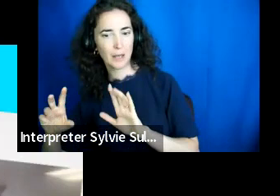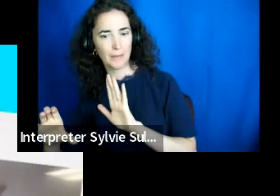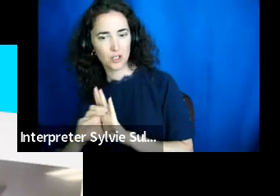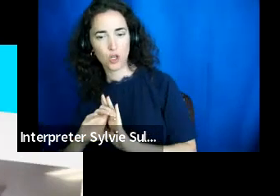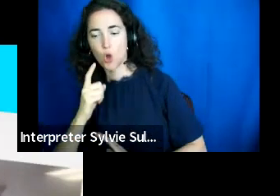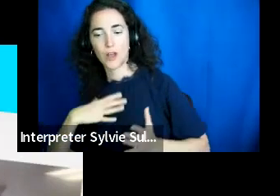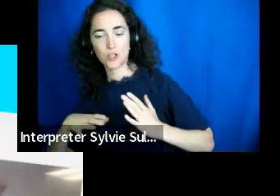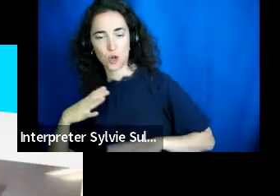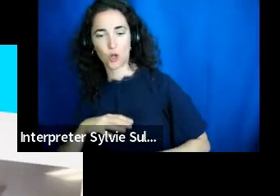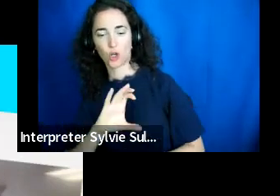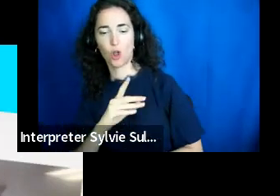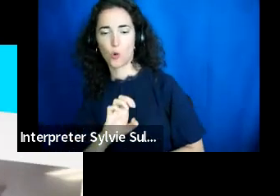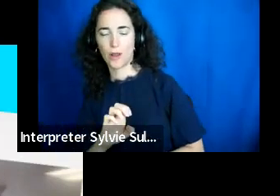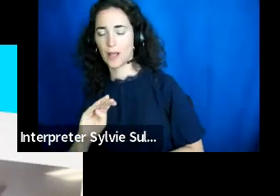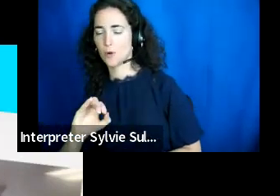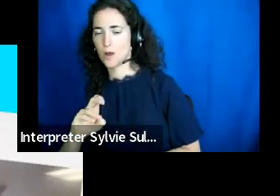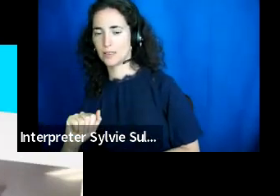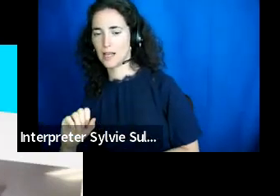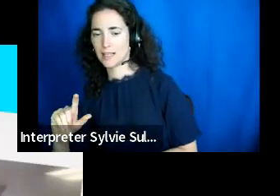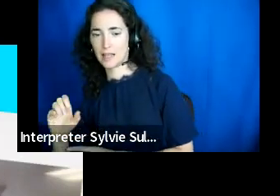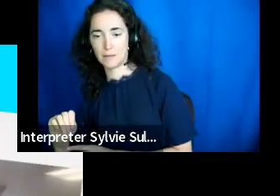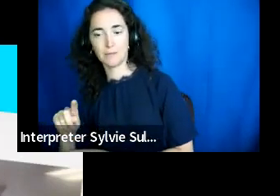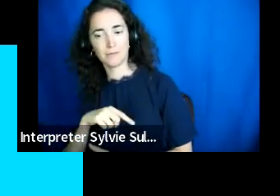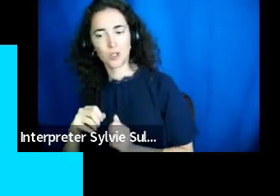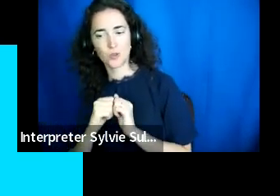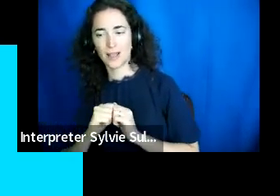Chloe, Miranda, and say Lin also posted together for a picture.